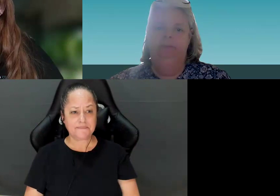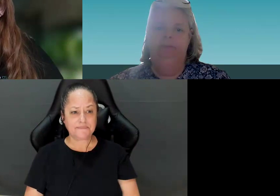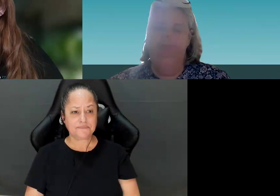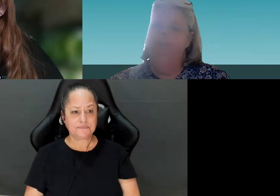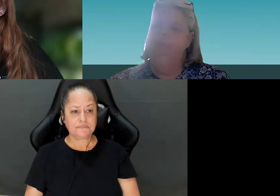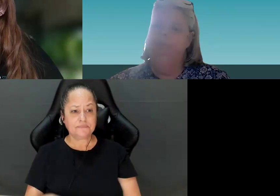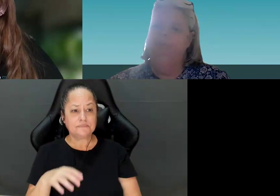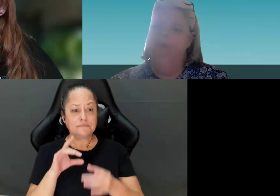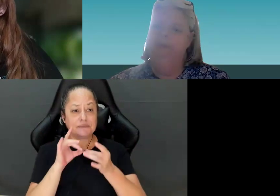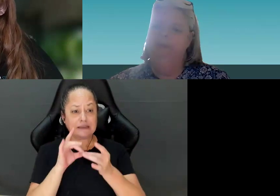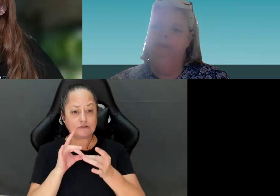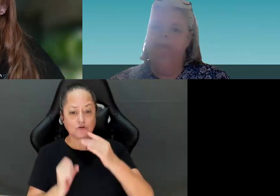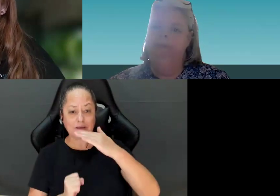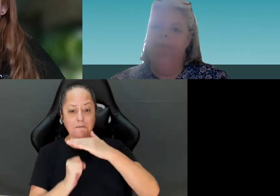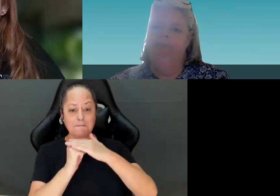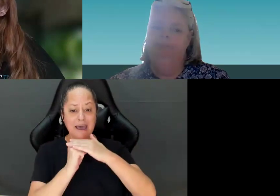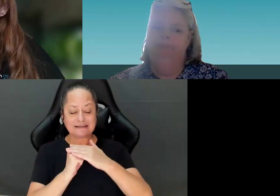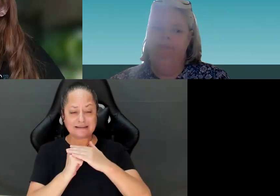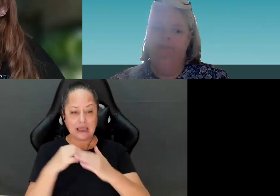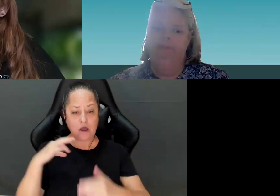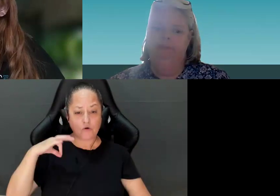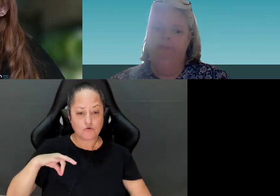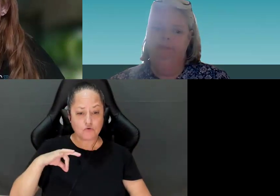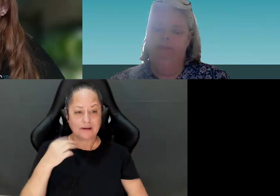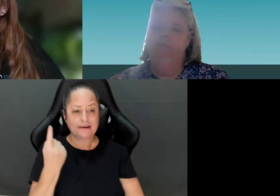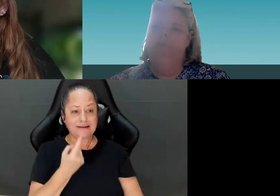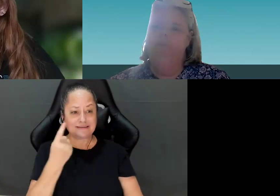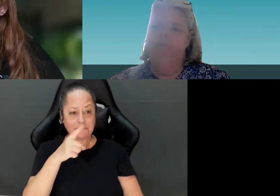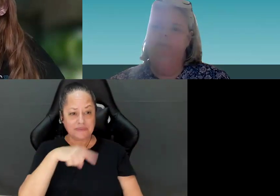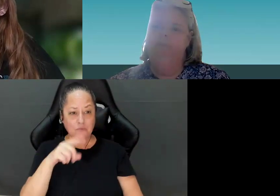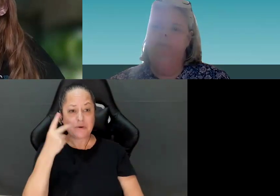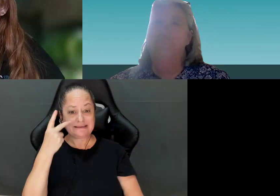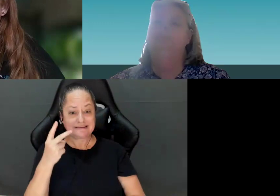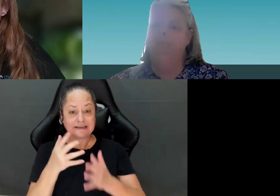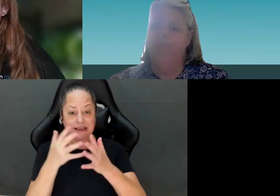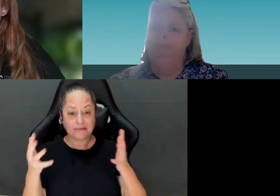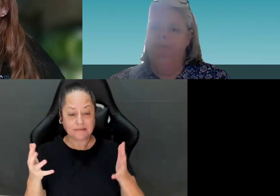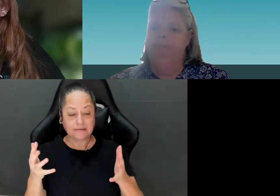In terms of maxing out your credit, this is something that we see a lot.